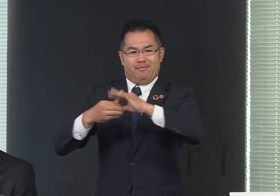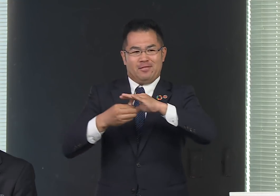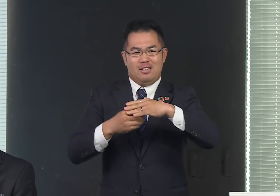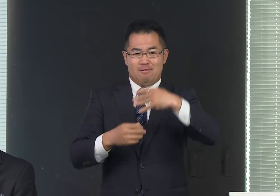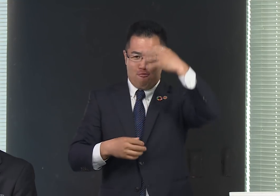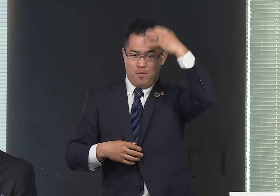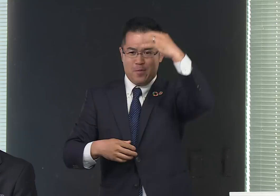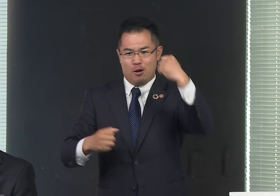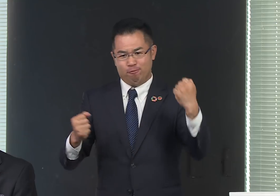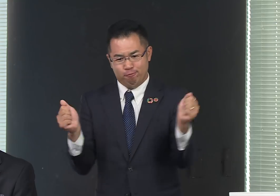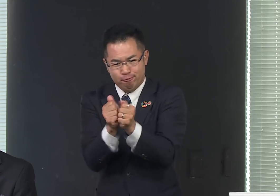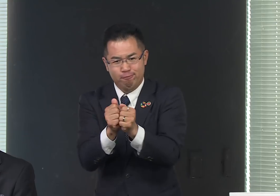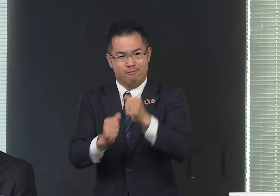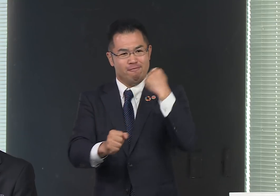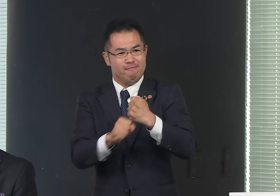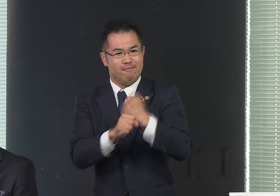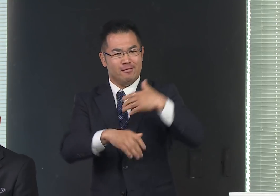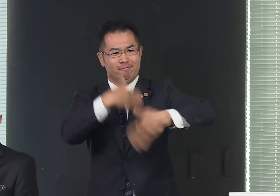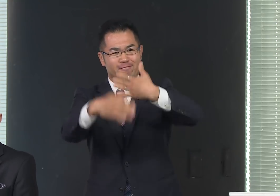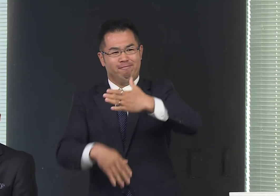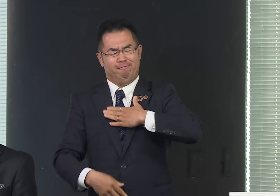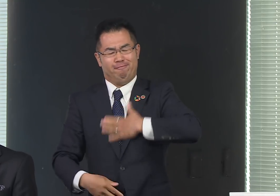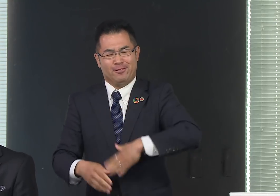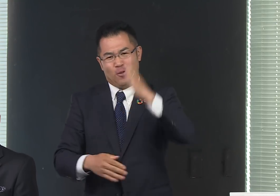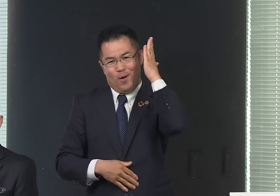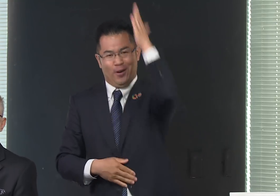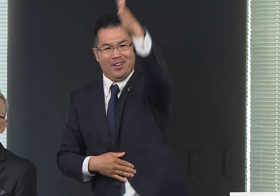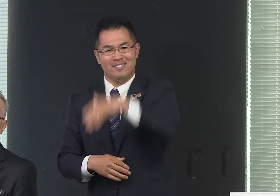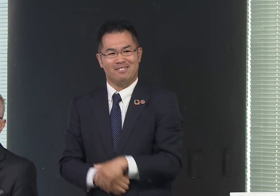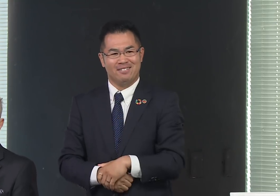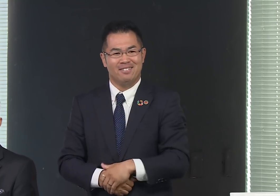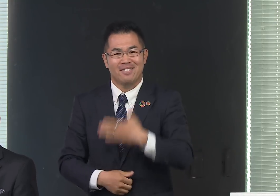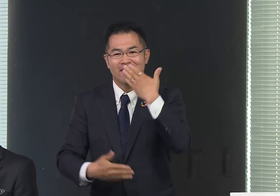governor Hirai mentioned, we have to make sure that there will be